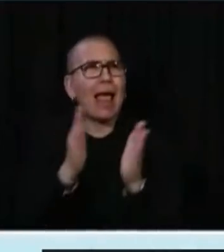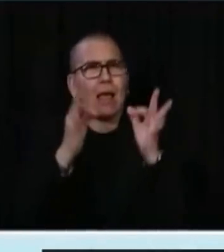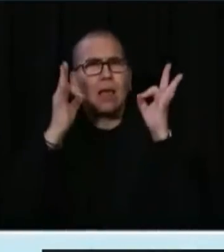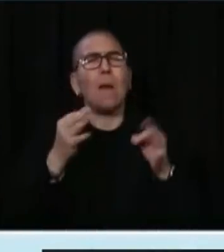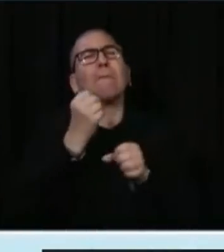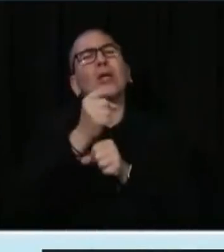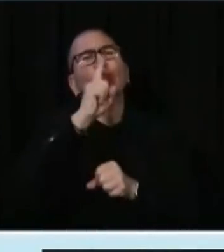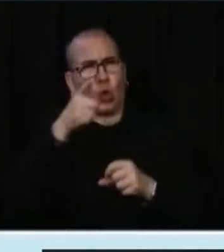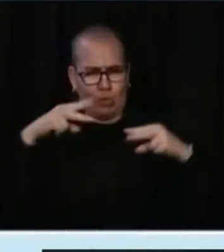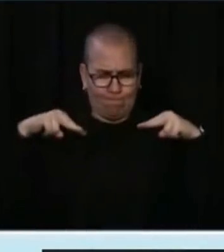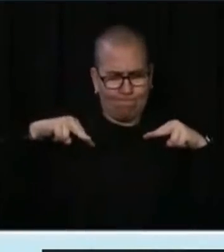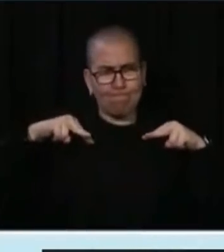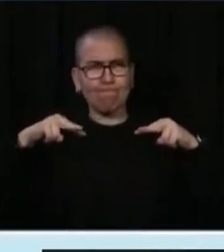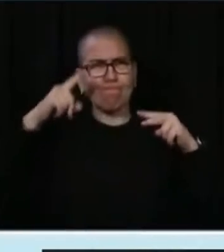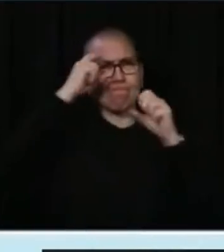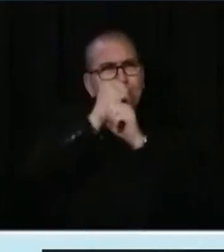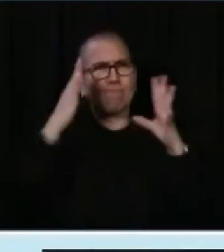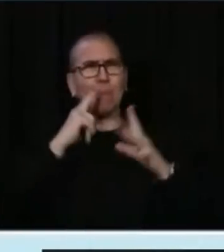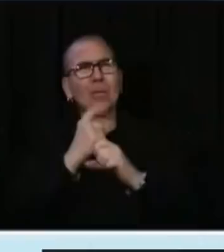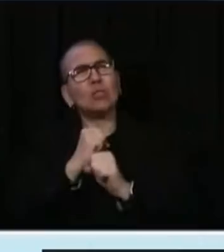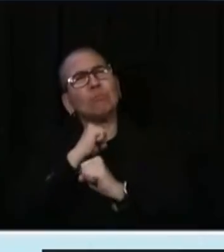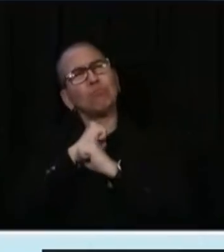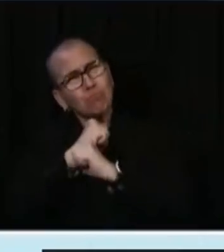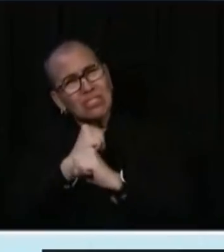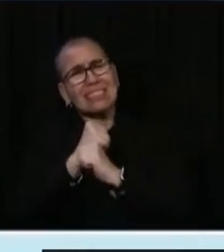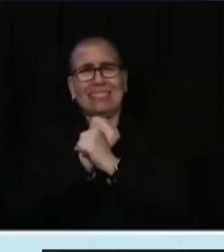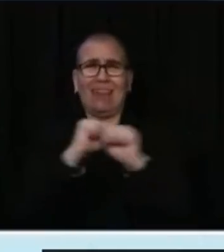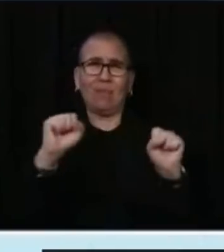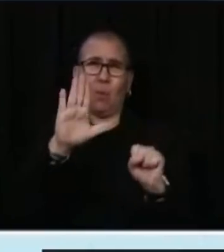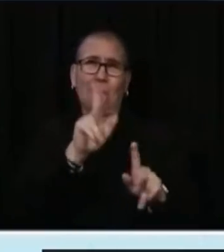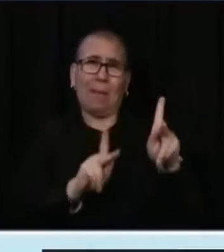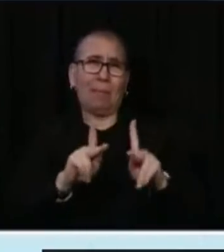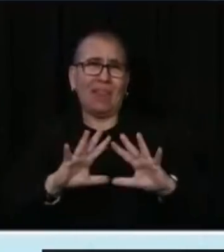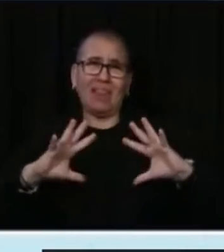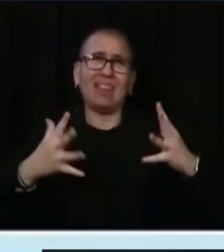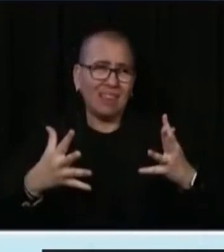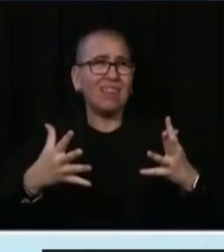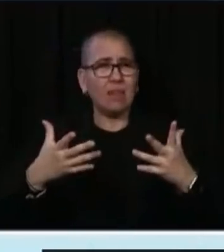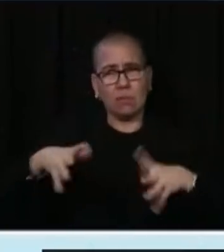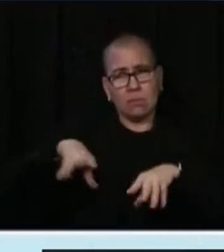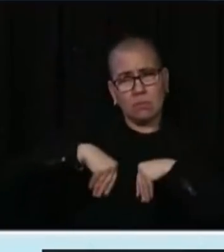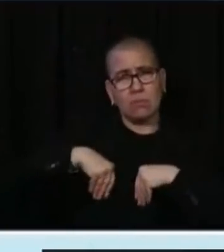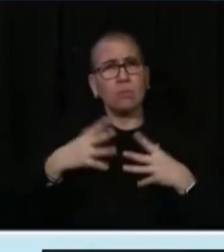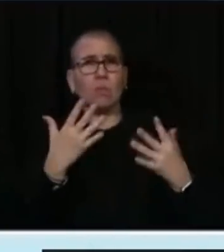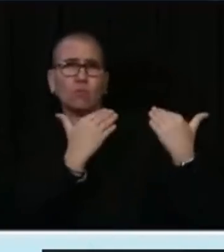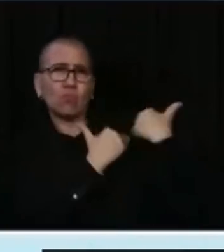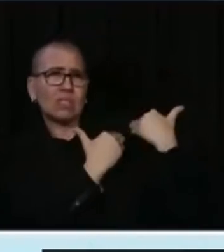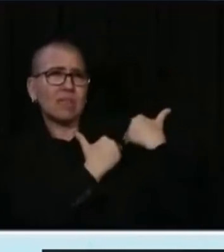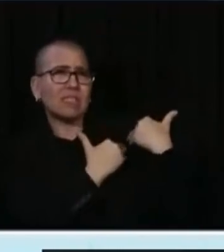FOLLOWING THE SCIENCE AND THE TRANSMISSION BUT I WANT TO BE CLEAR THAT ANY TIME YOU MAKE A MOVE, YOU INCREASE THE RISK.